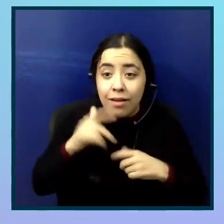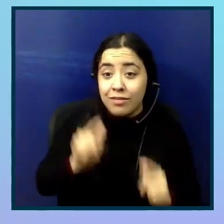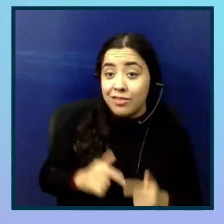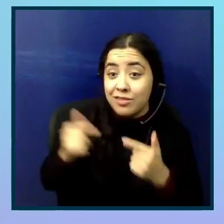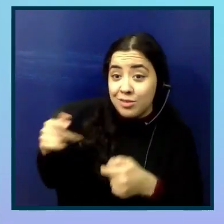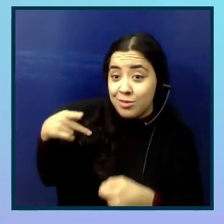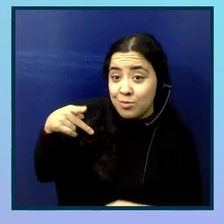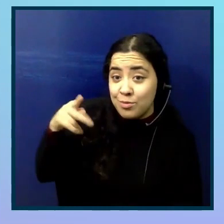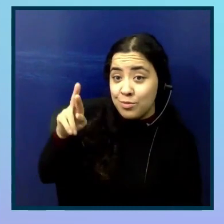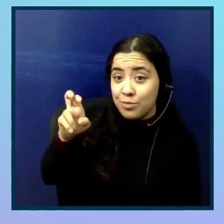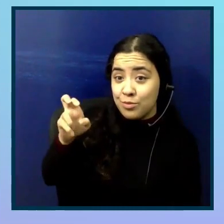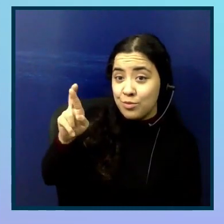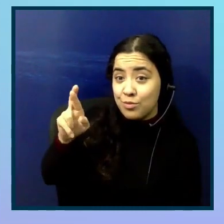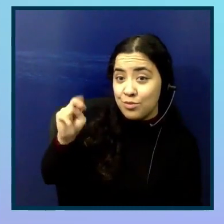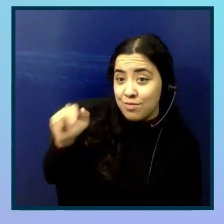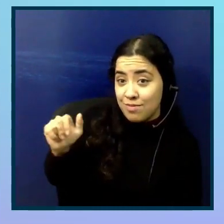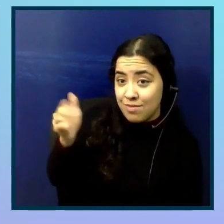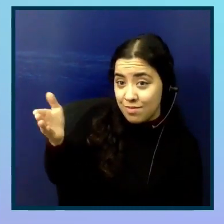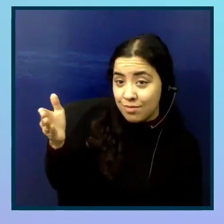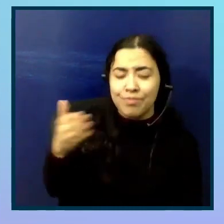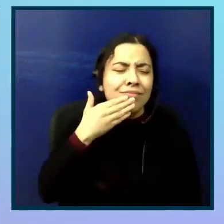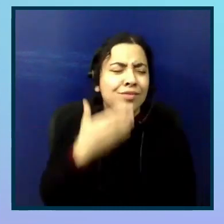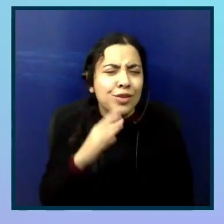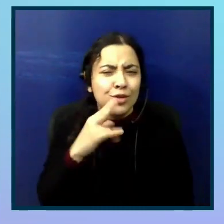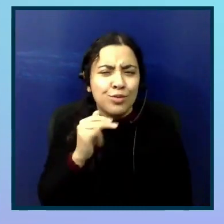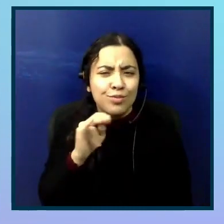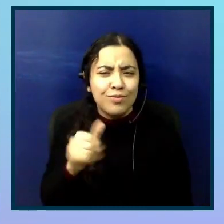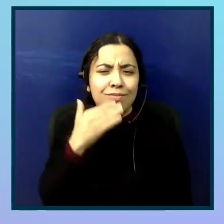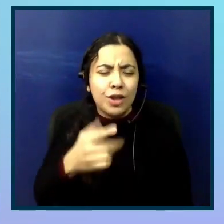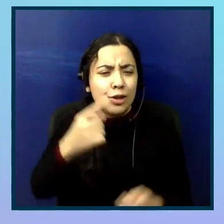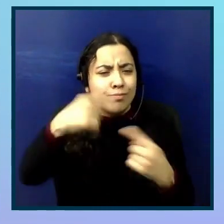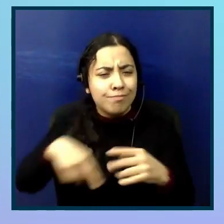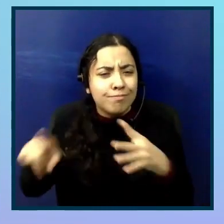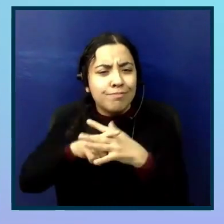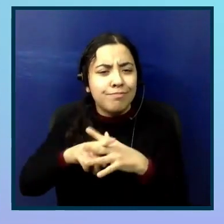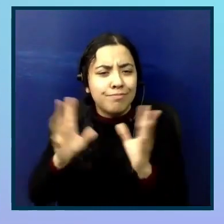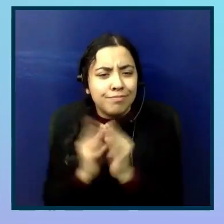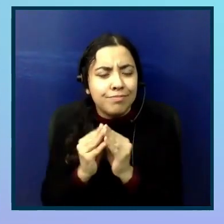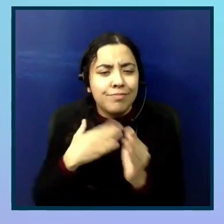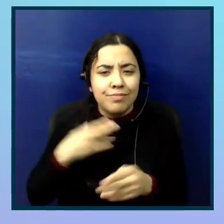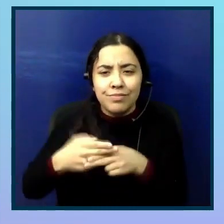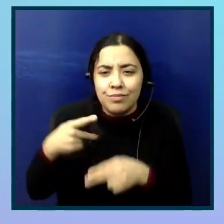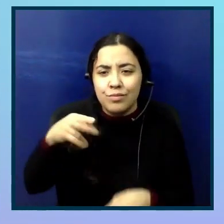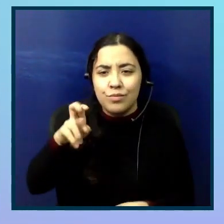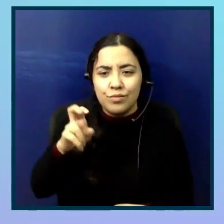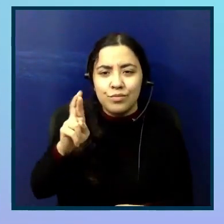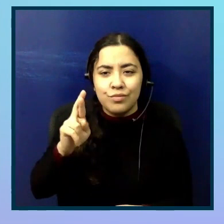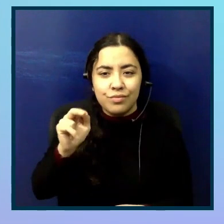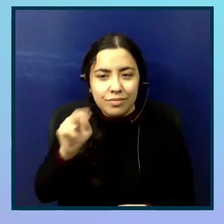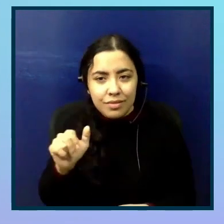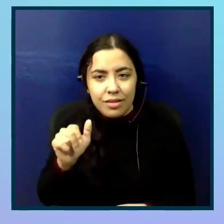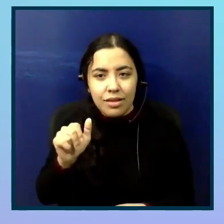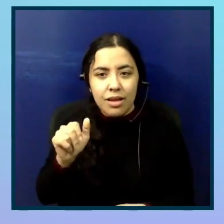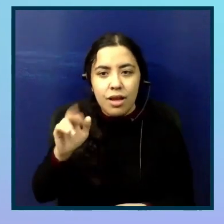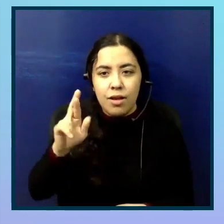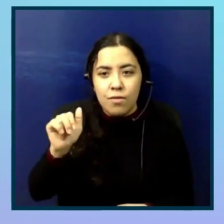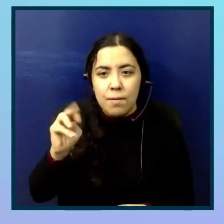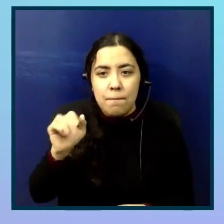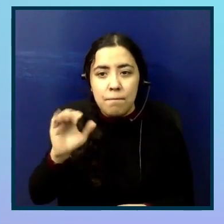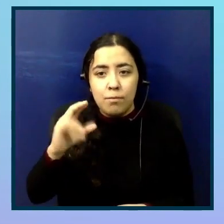Thanks Christina And thank you all for coming to our session today. My name is Prerna Ramachandra. My pronouns are she/her.